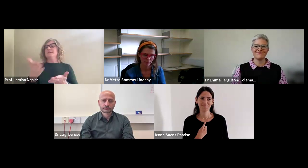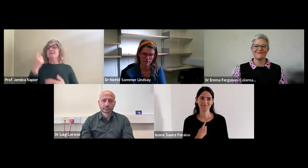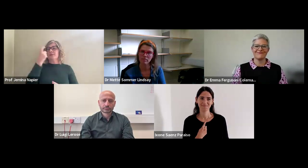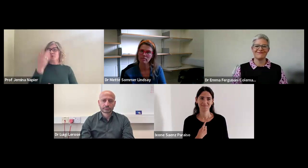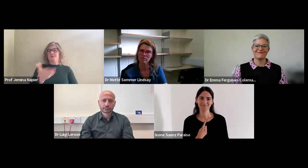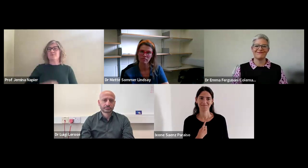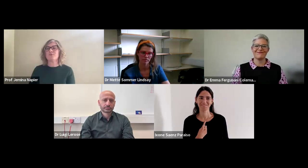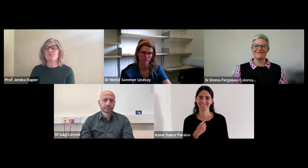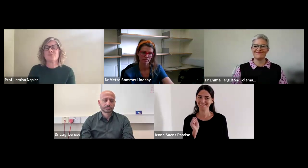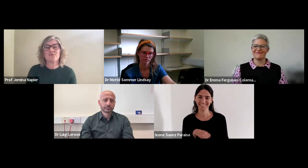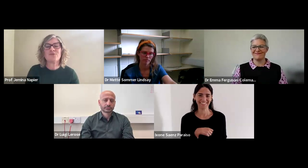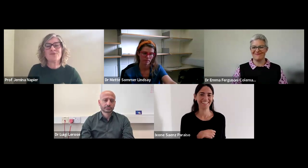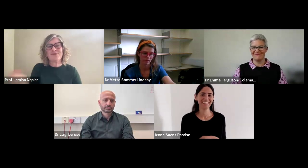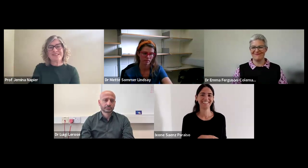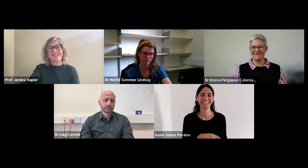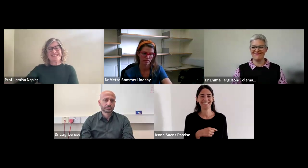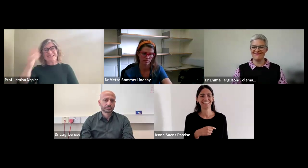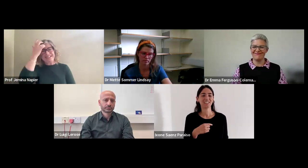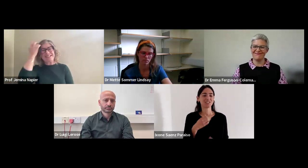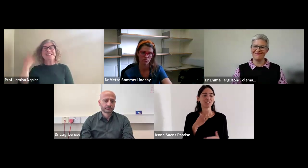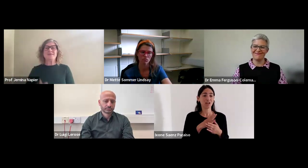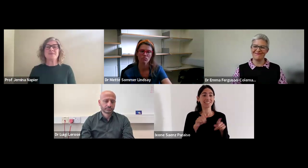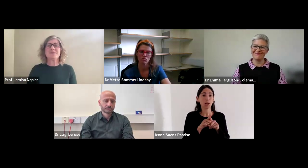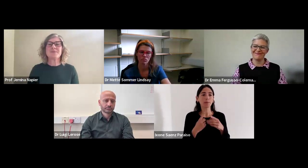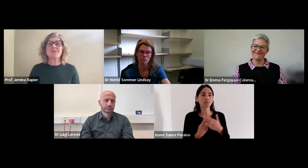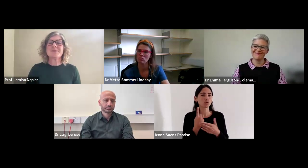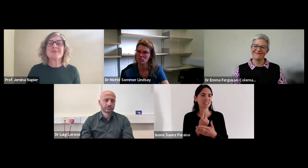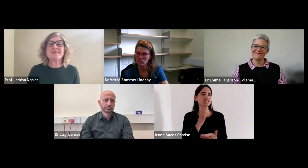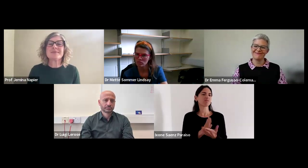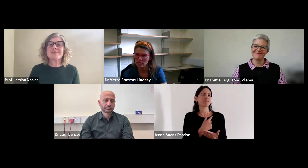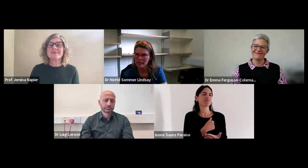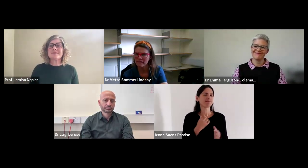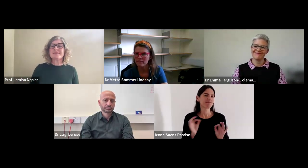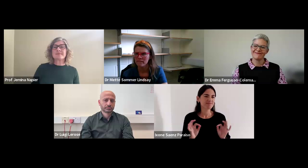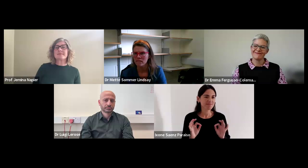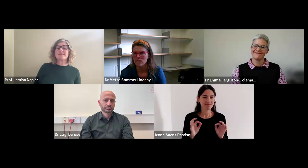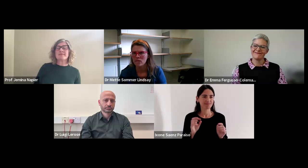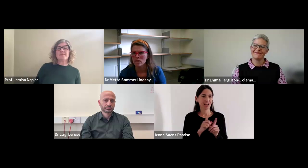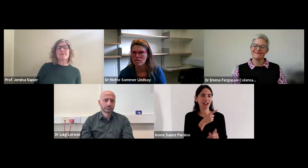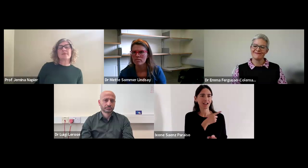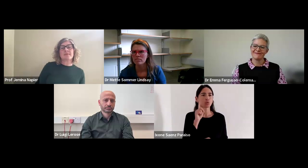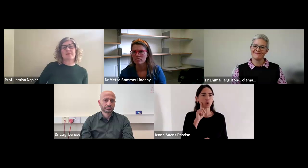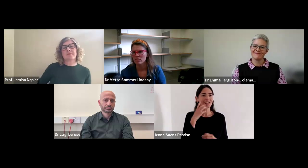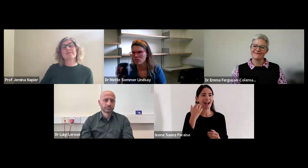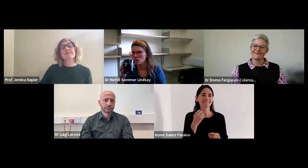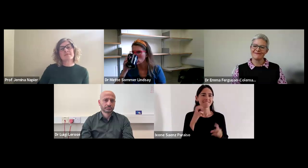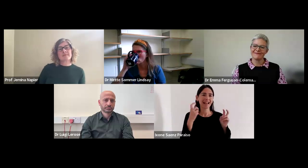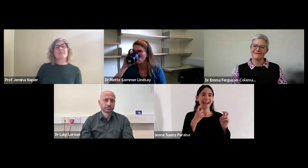this question I'm going to go to Ixone first. Ixone: It is. I would say with honesty that no,